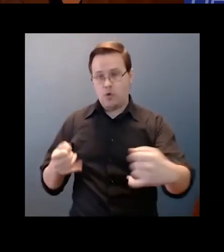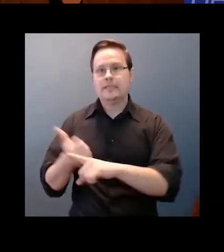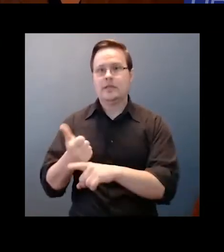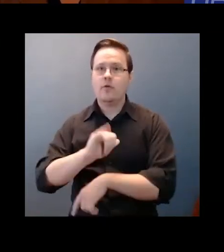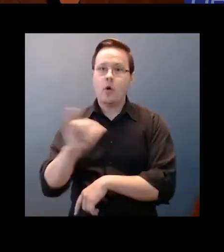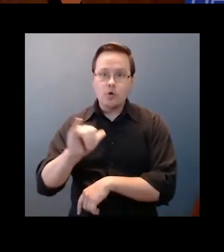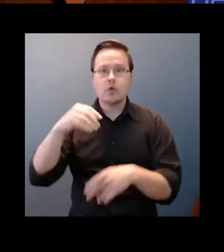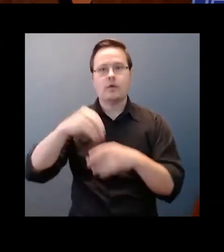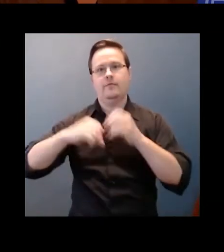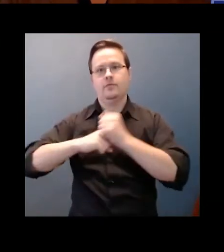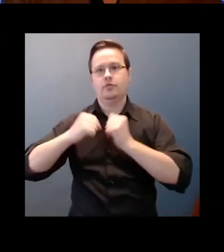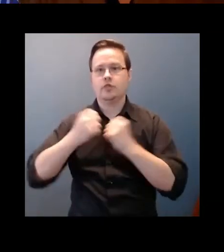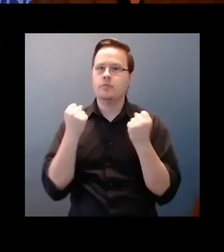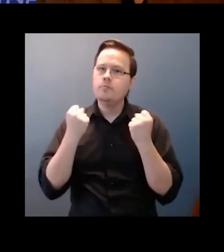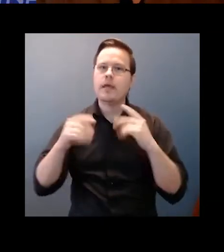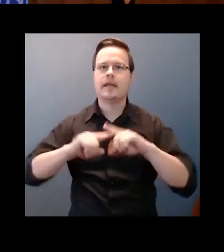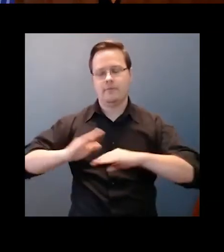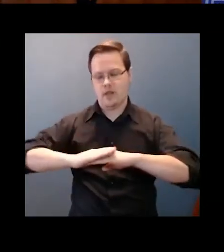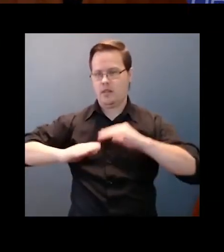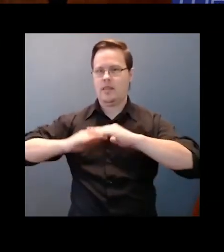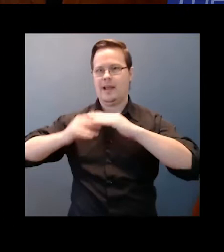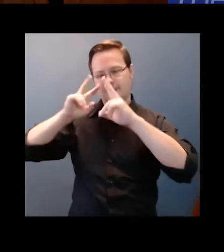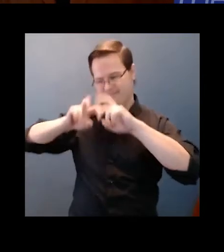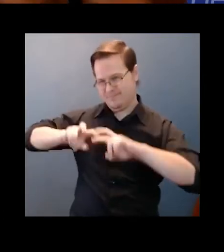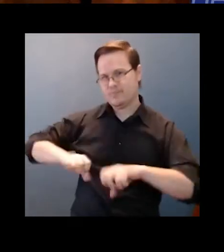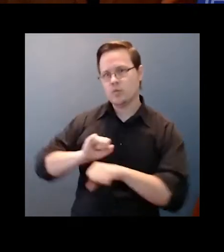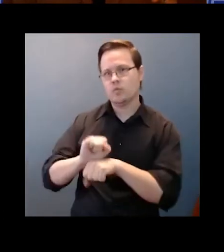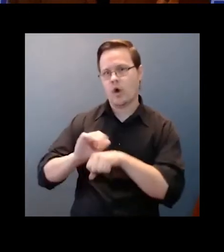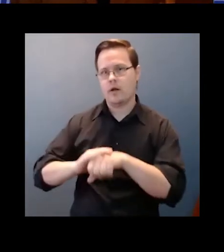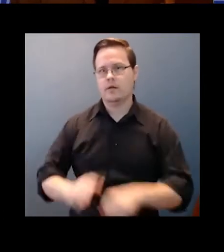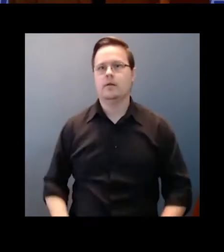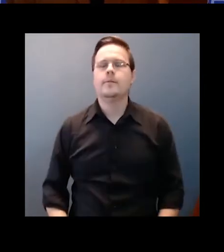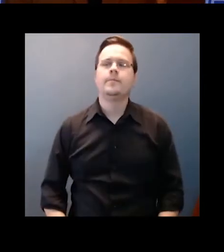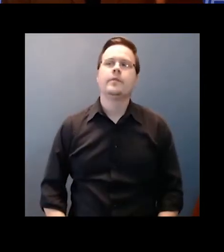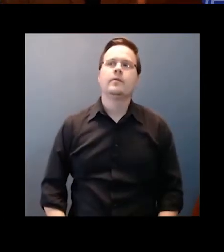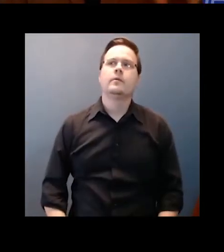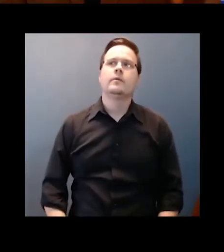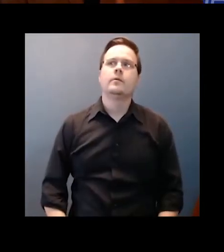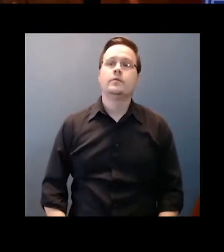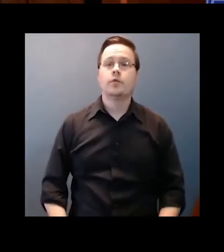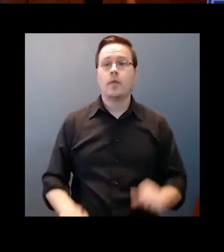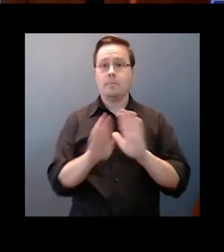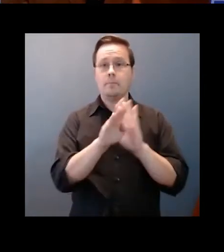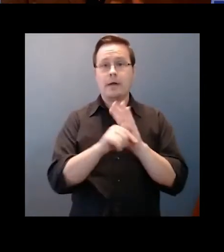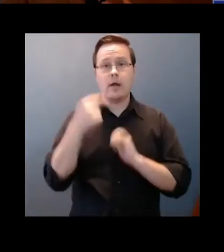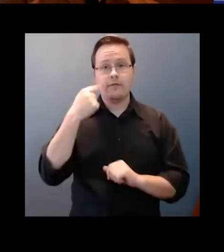of layers that we have to work on. The backdrop for this talk in which I'm encouraging us to support